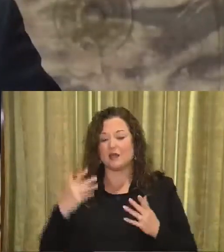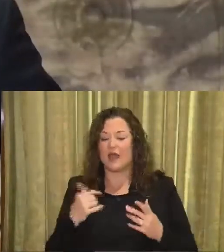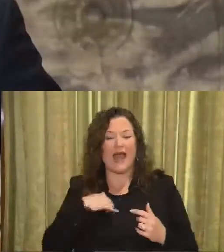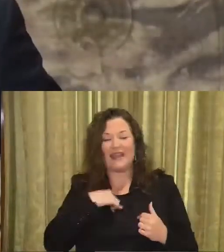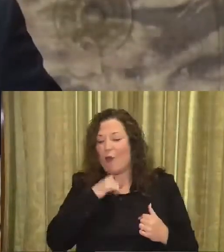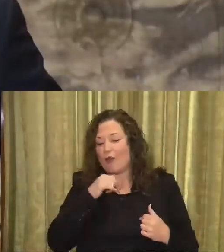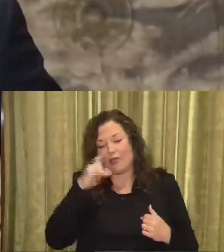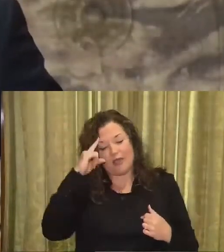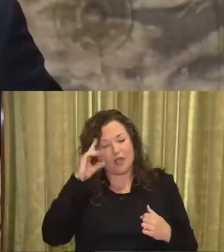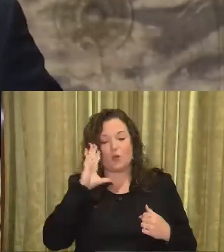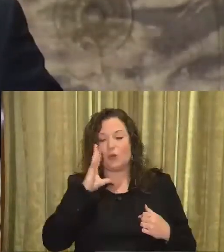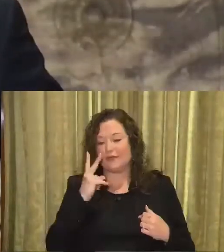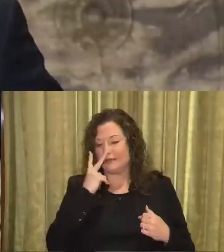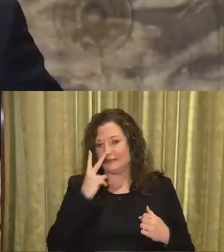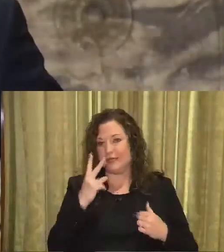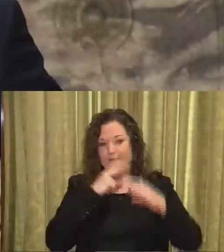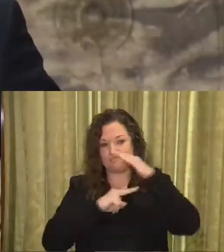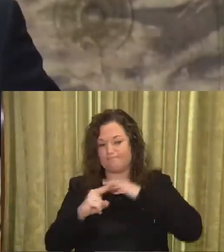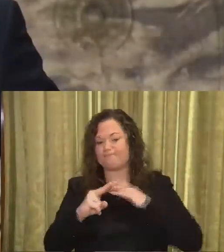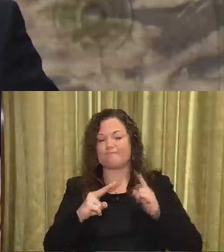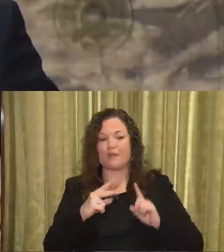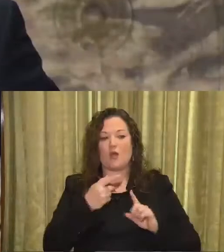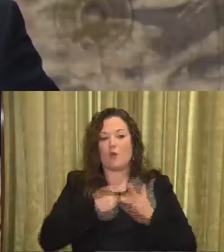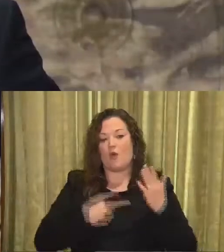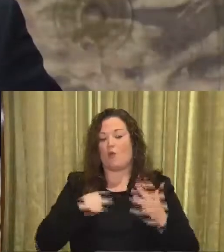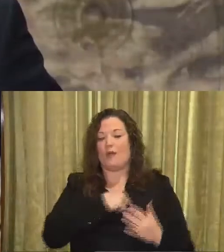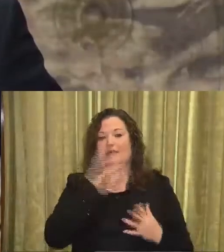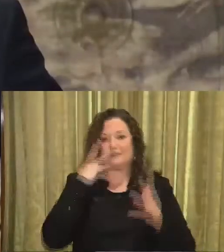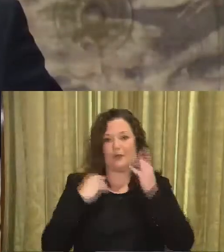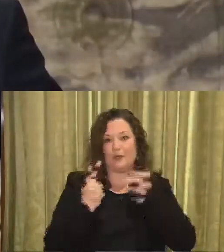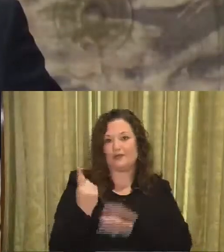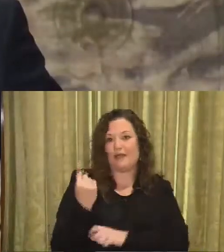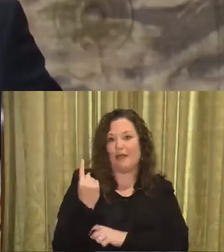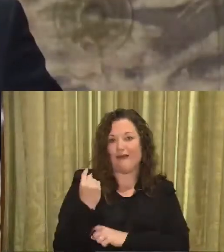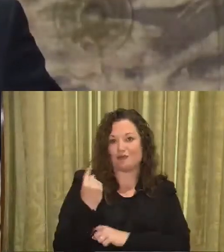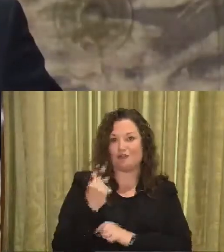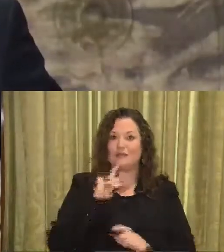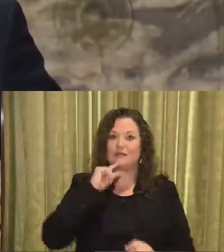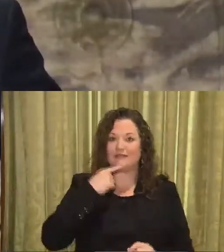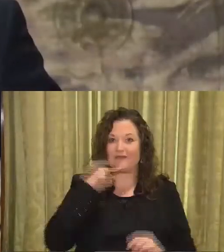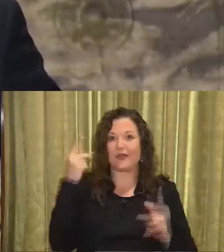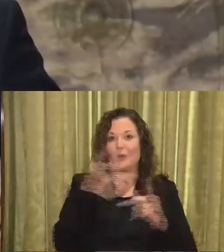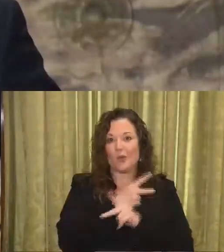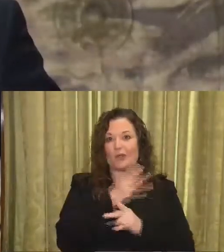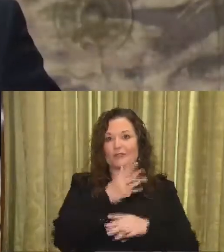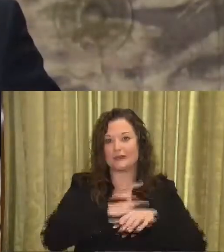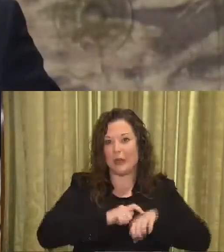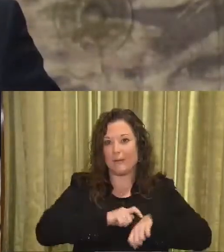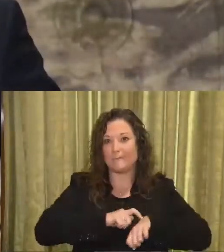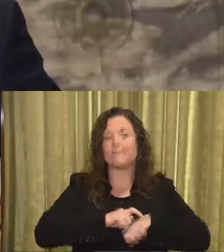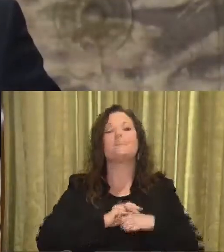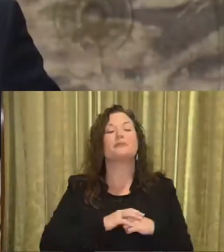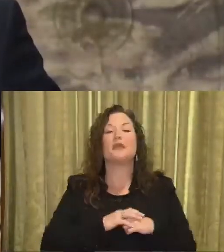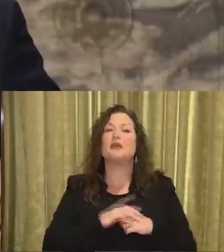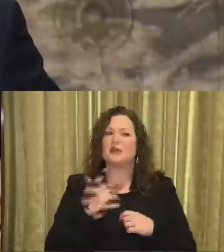saw and the extent of it last year because we do have close to 50%.